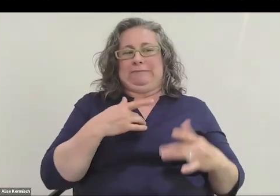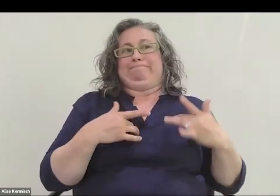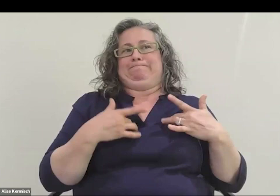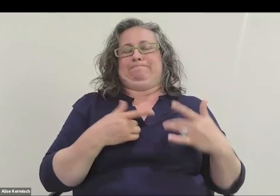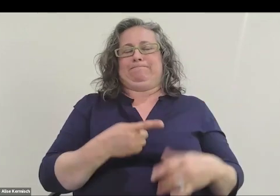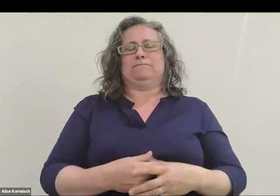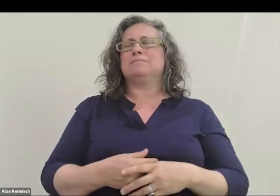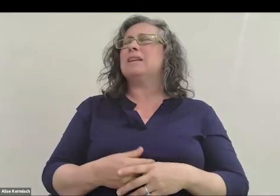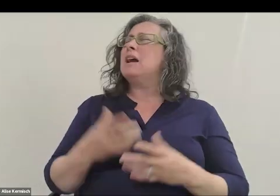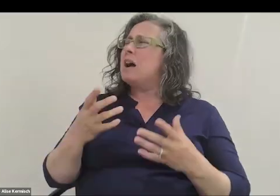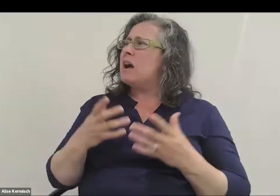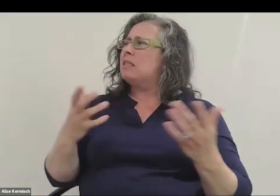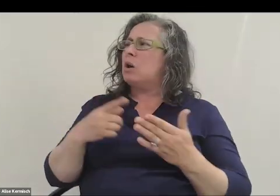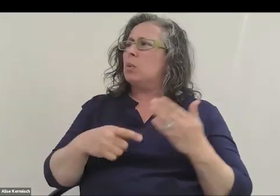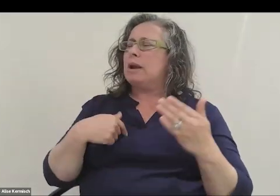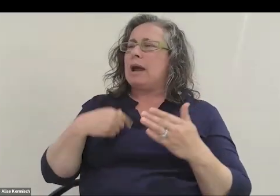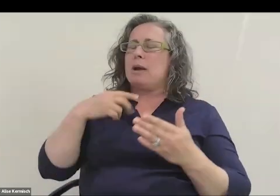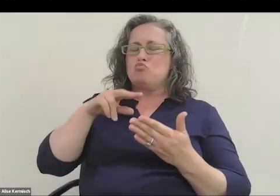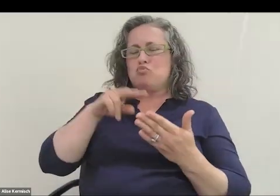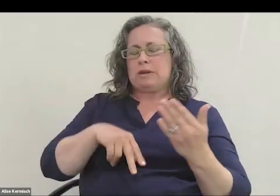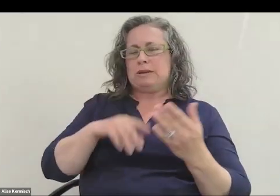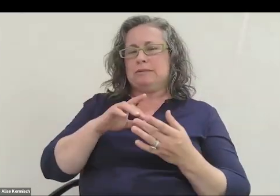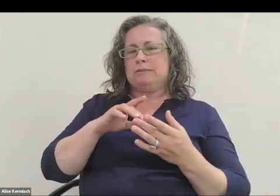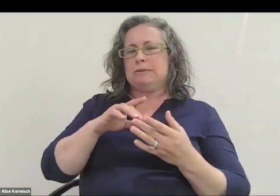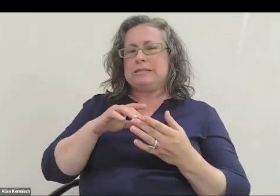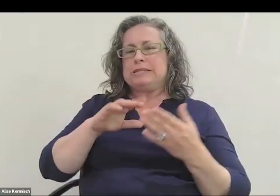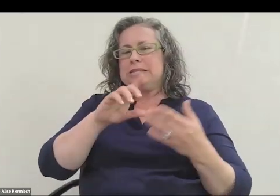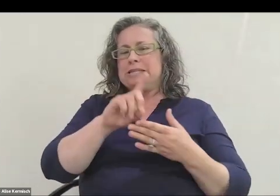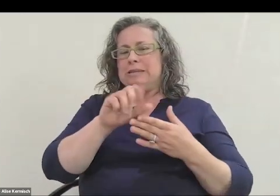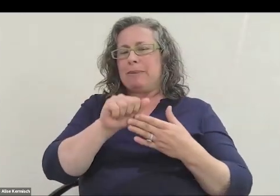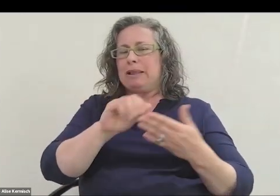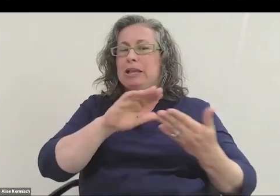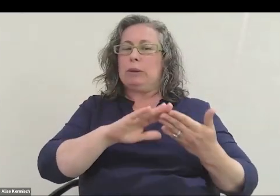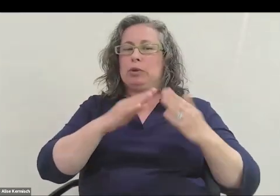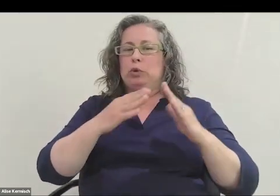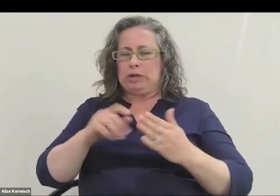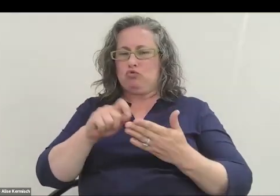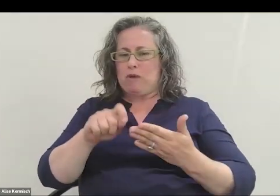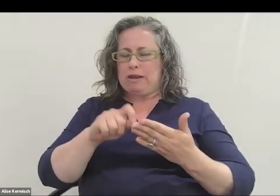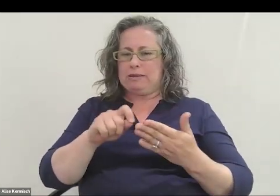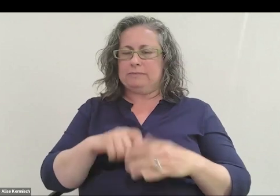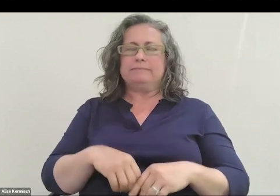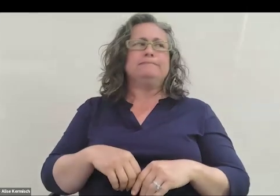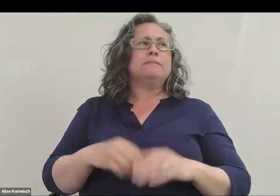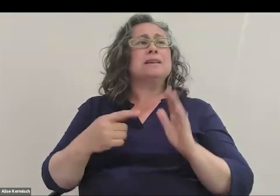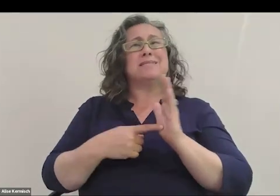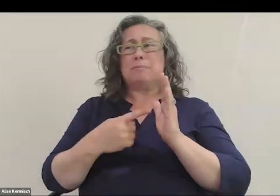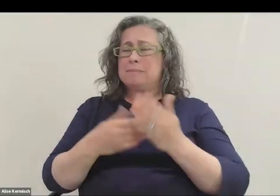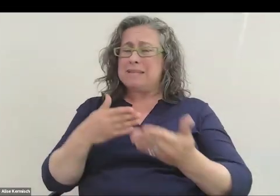A lot of what I'm reading is disability community writing, sometimes against what's being written about us